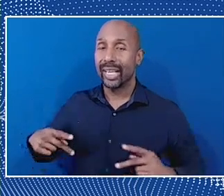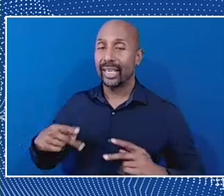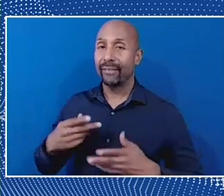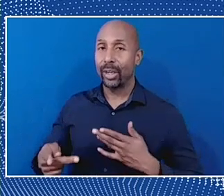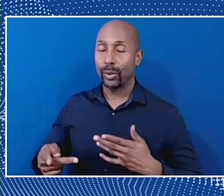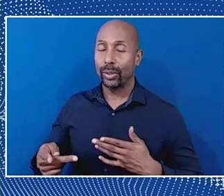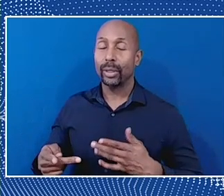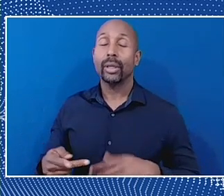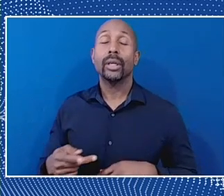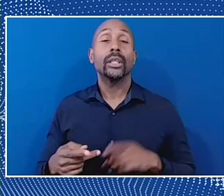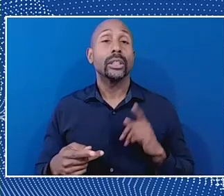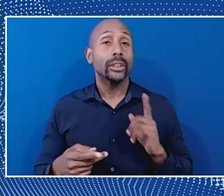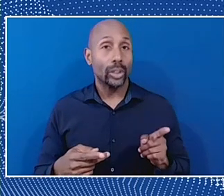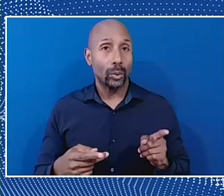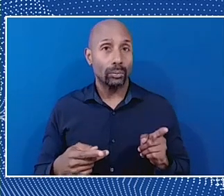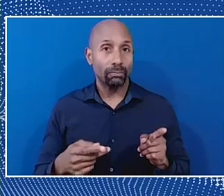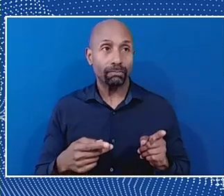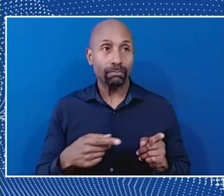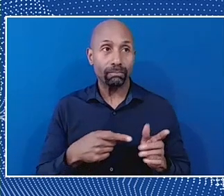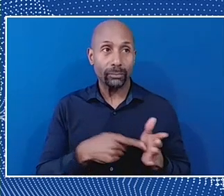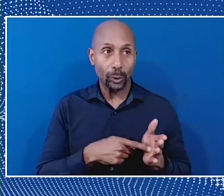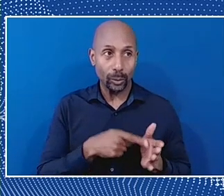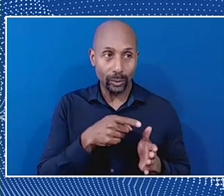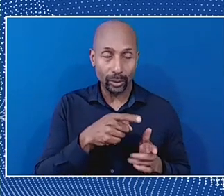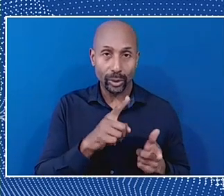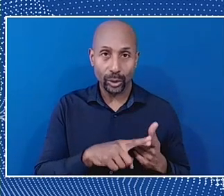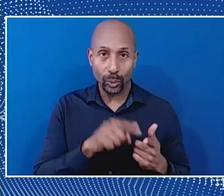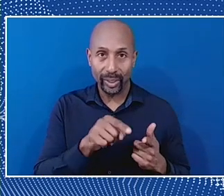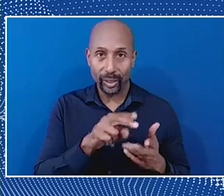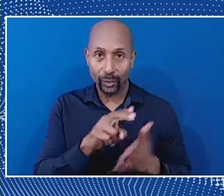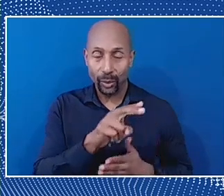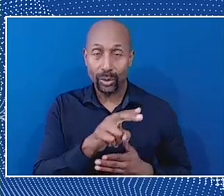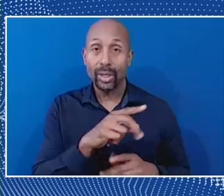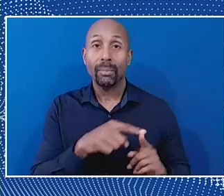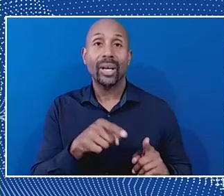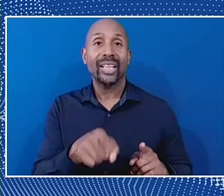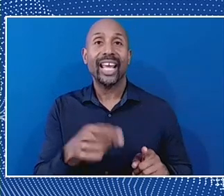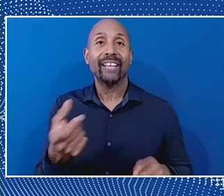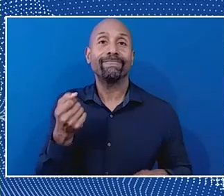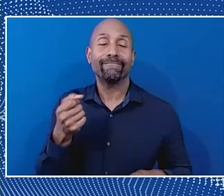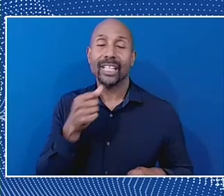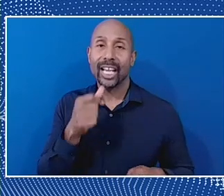were withheld from me, and I was ineligible for many job opportunities after dropping out in 2020.